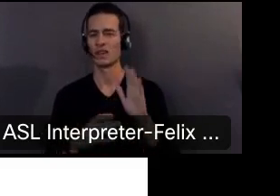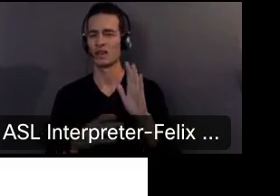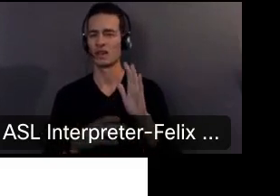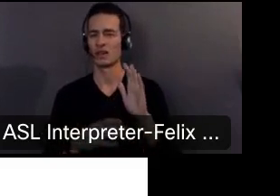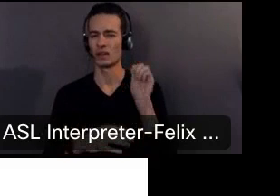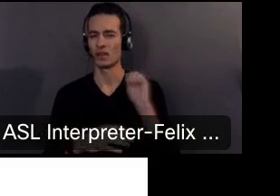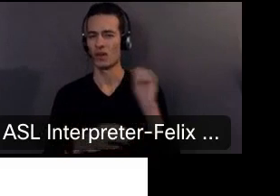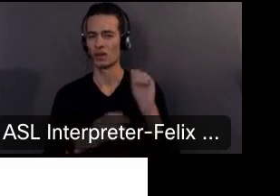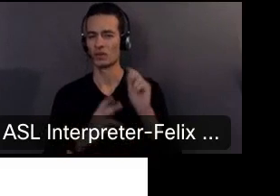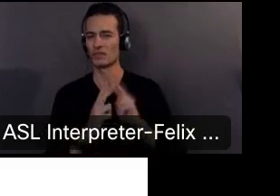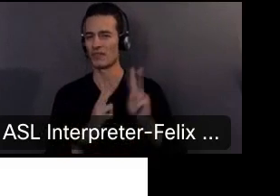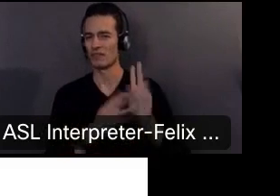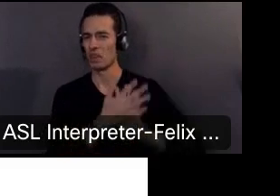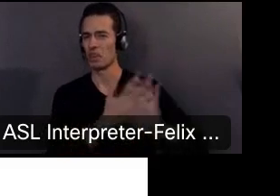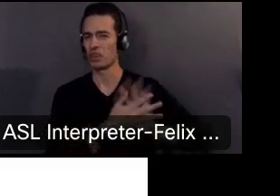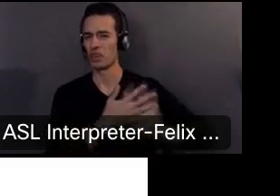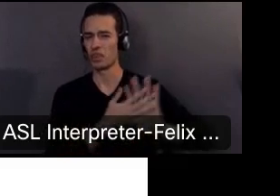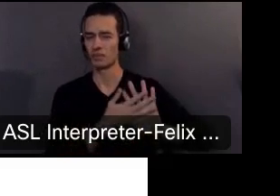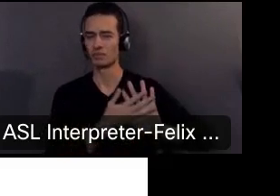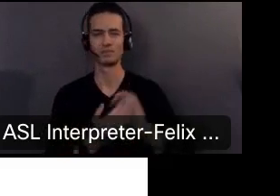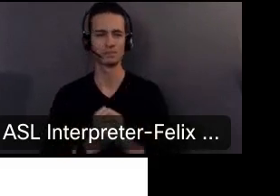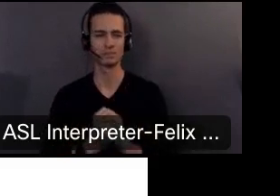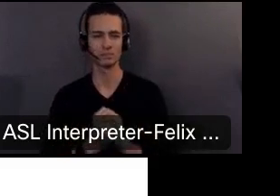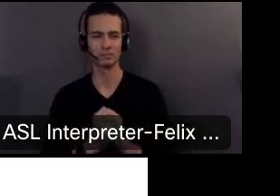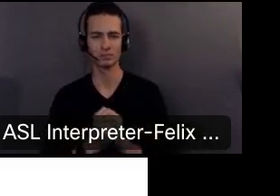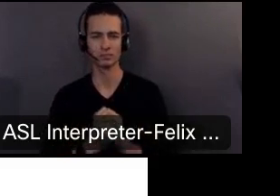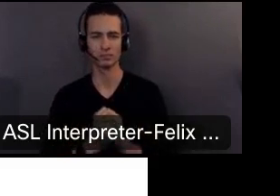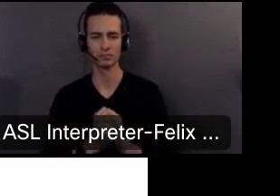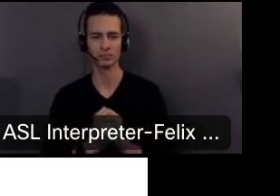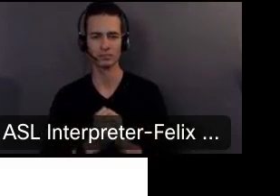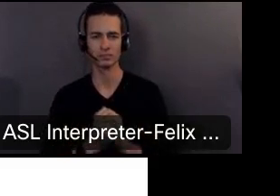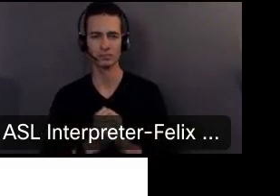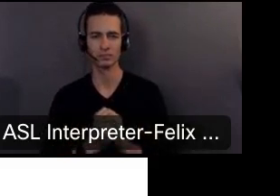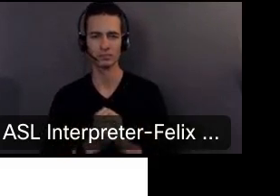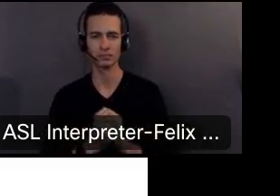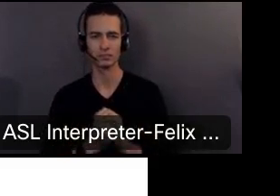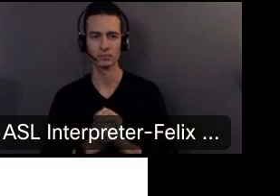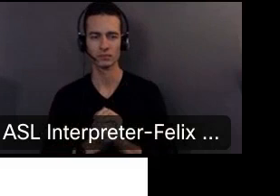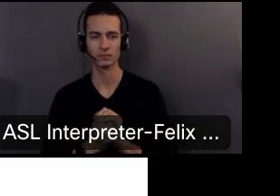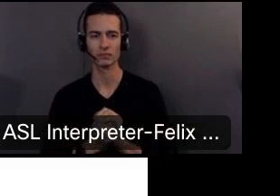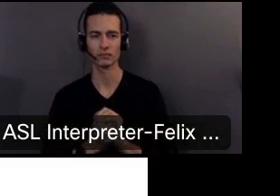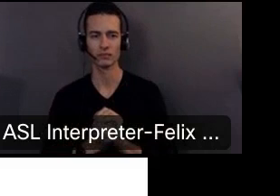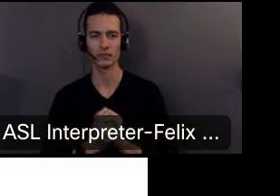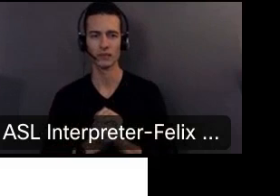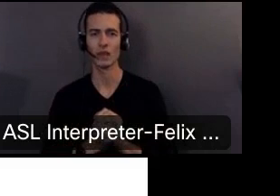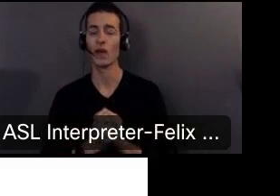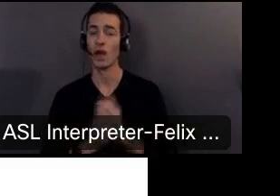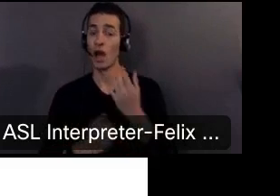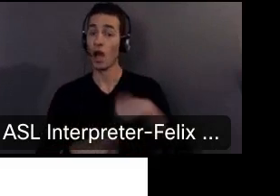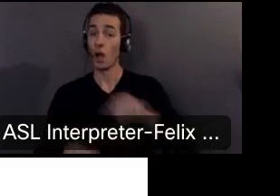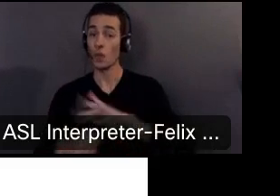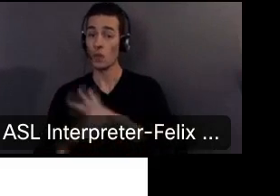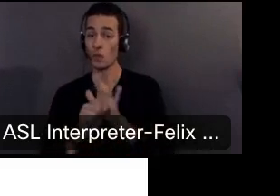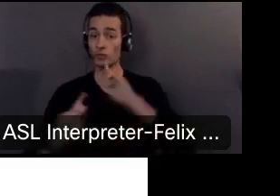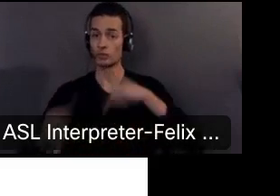Um, support as well to get paid for it quarter on October response. Um, we're playing a significant role in the community.